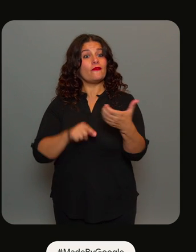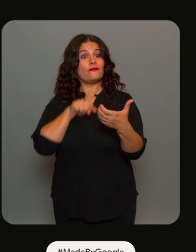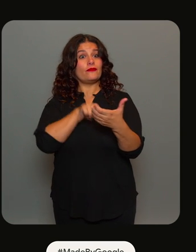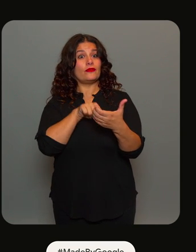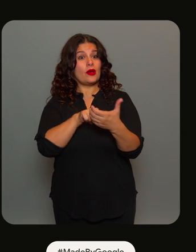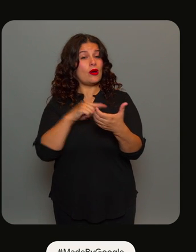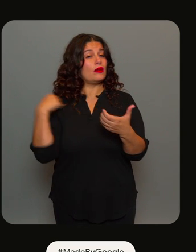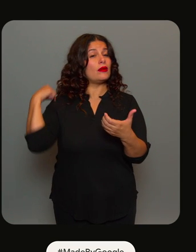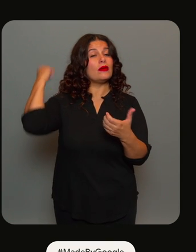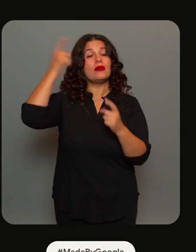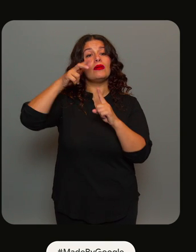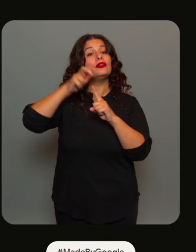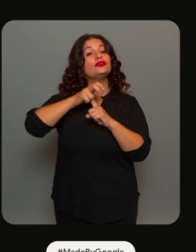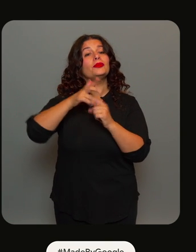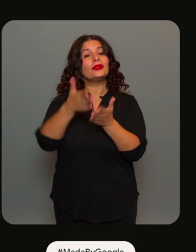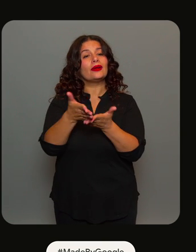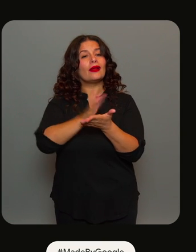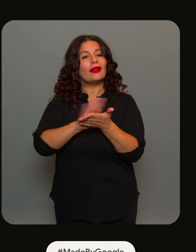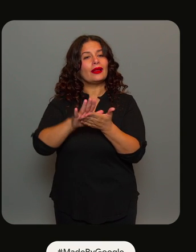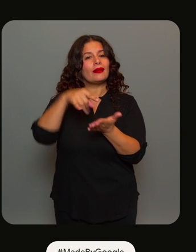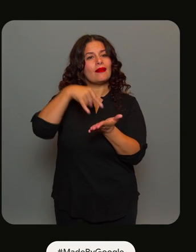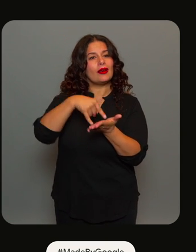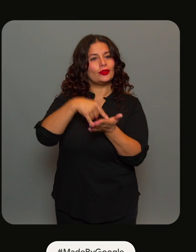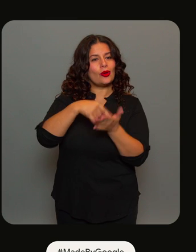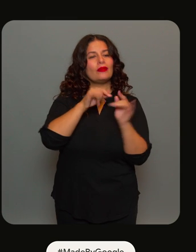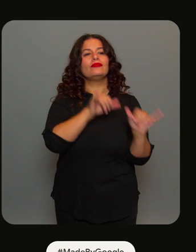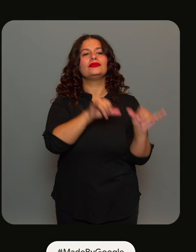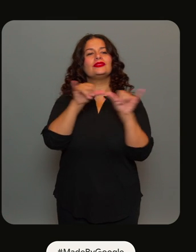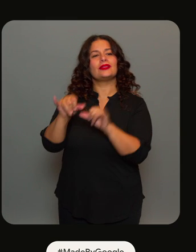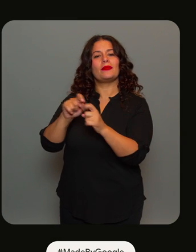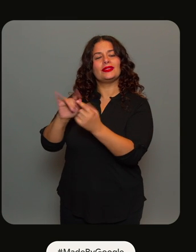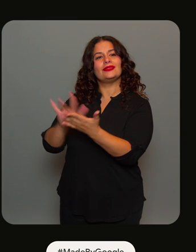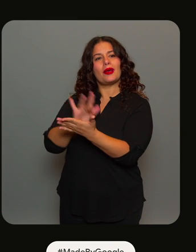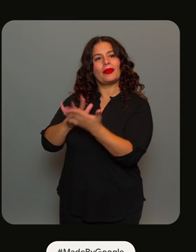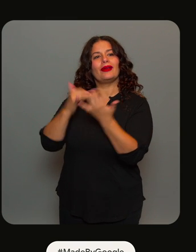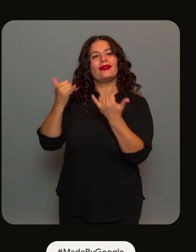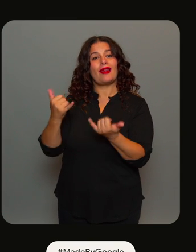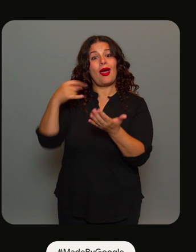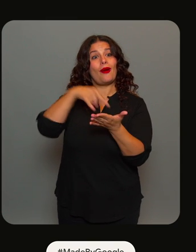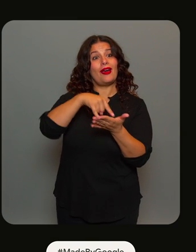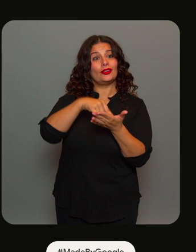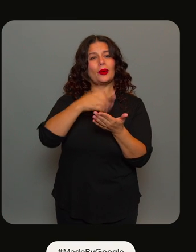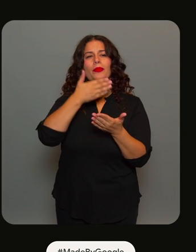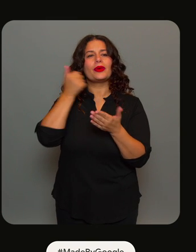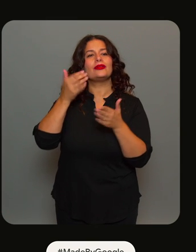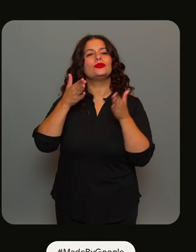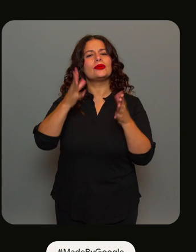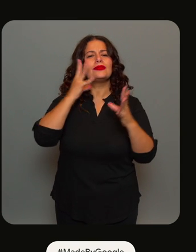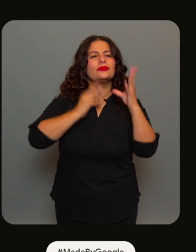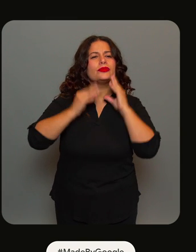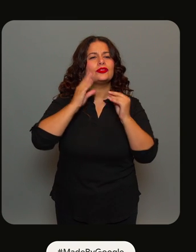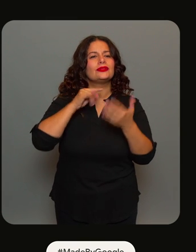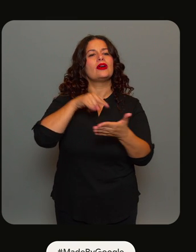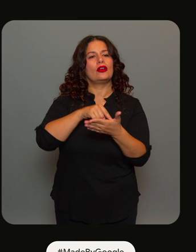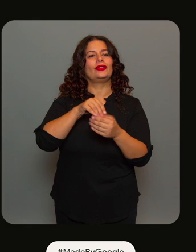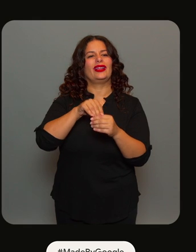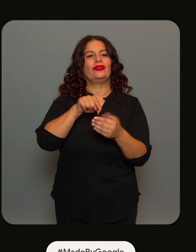purest expression of Android, Pixel Tablet is the best way to experience Android on a tablet.